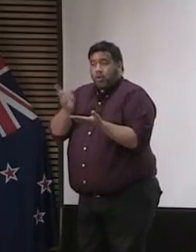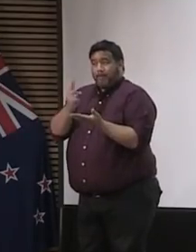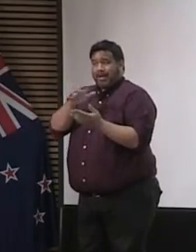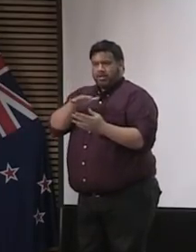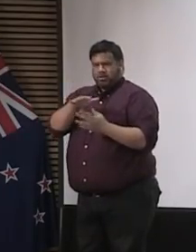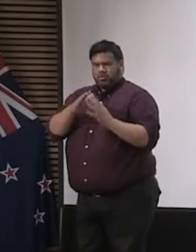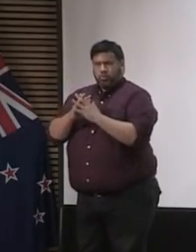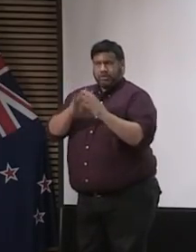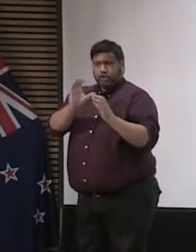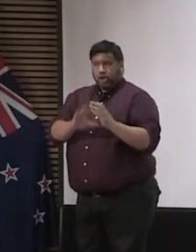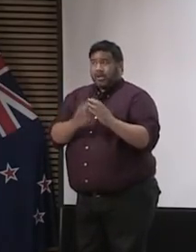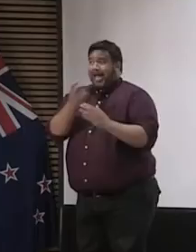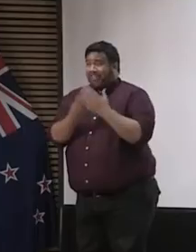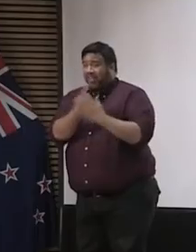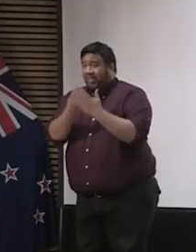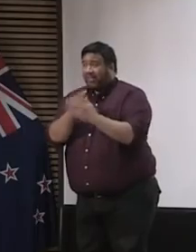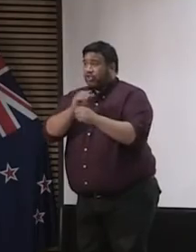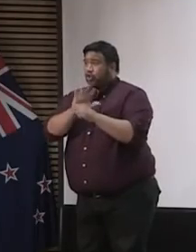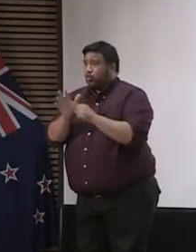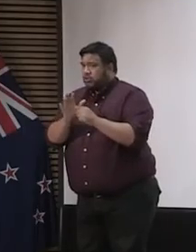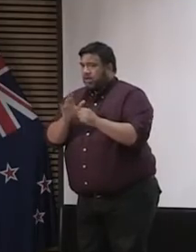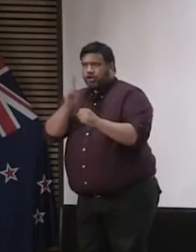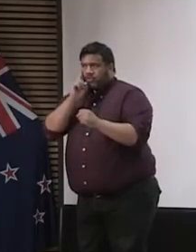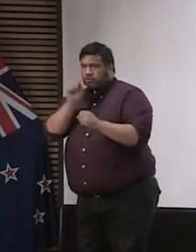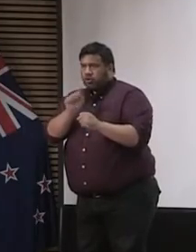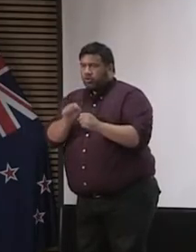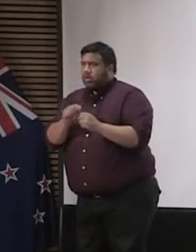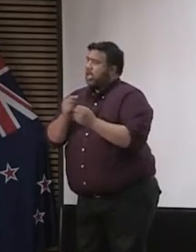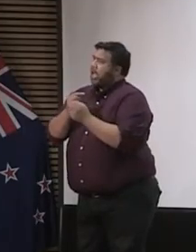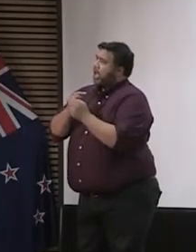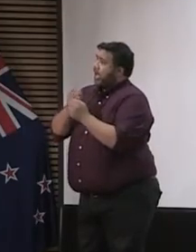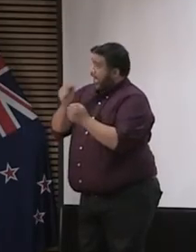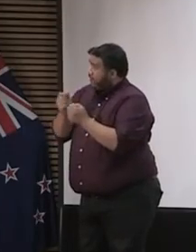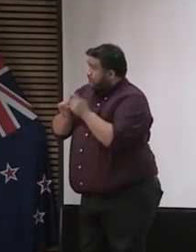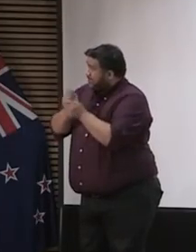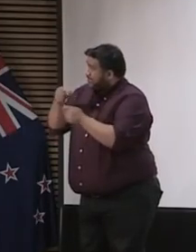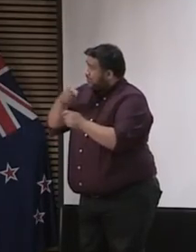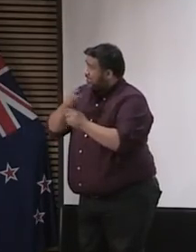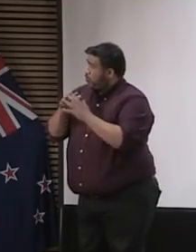Is there community testingon the West Coast? Idon't know exactly but everyDHB, we sent a message out tothem